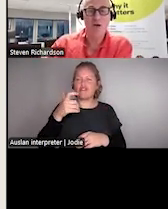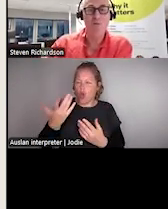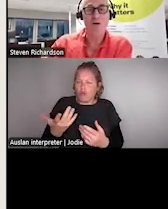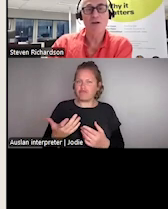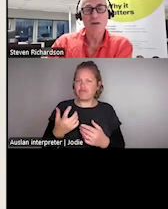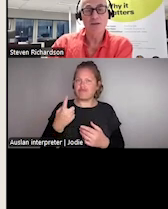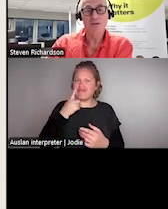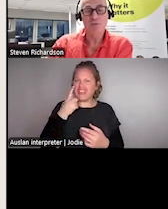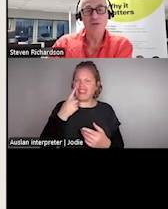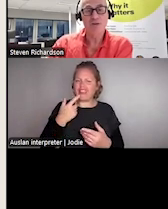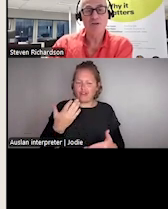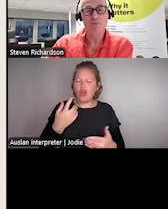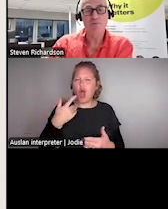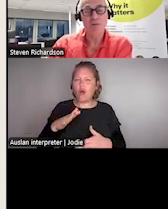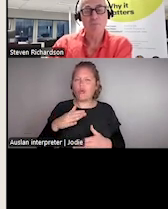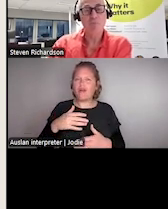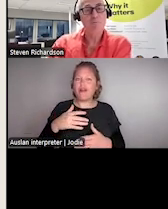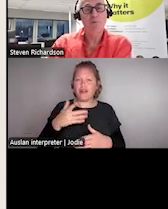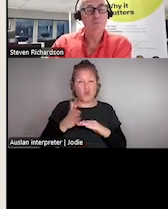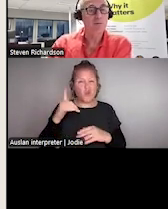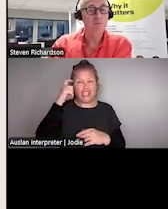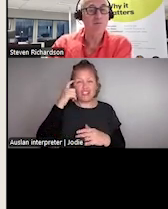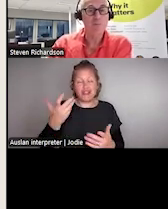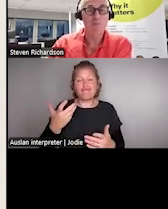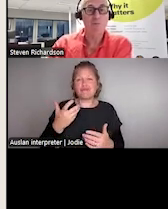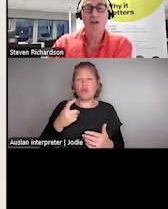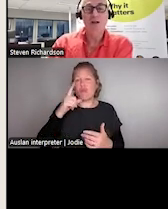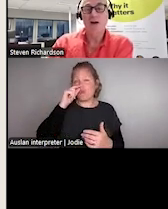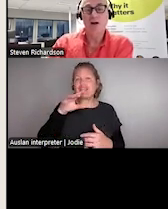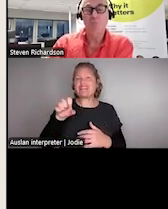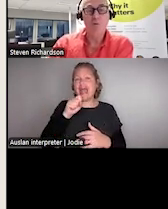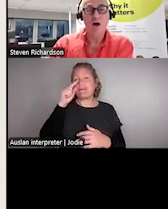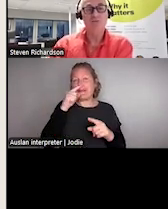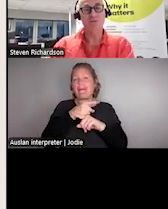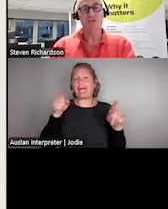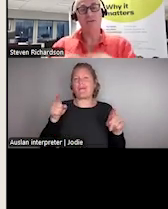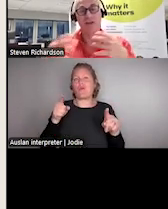go. It is a new initiative, and possibly it will take people a while to get their